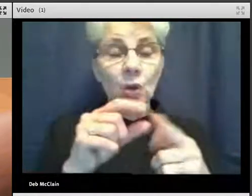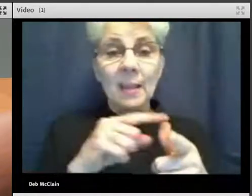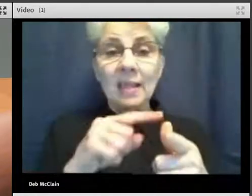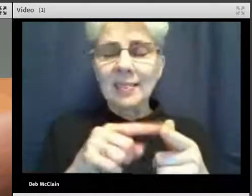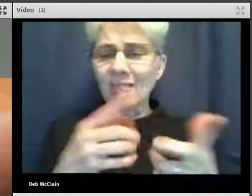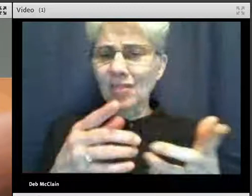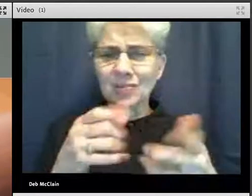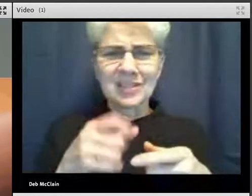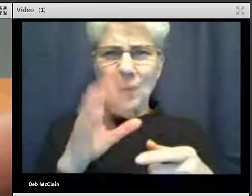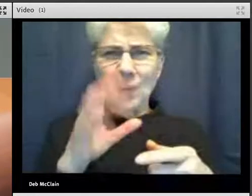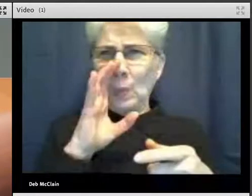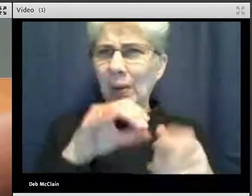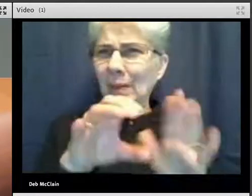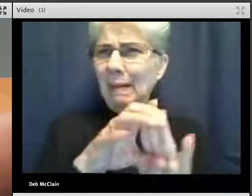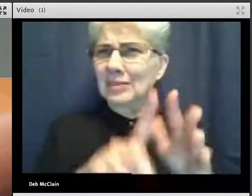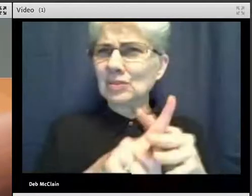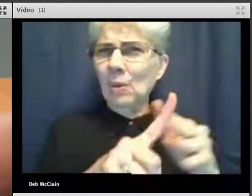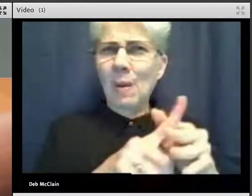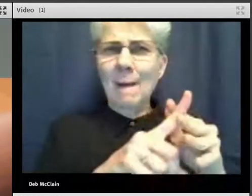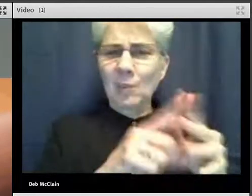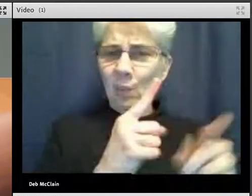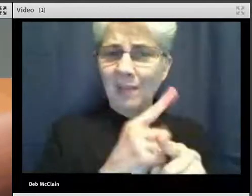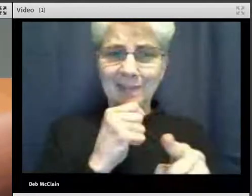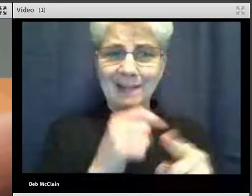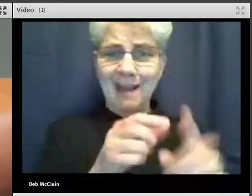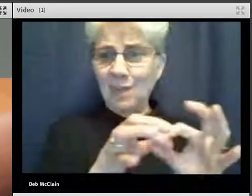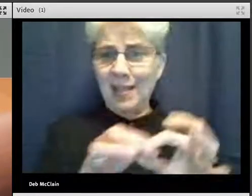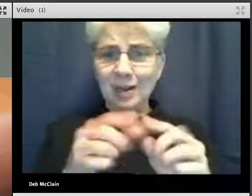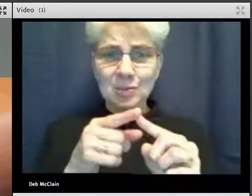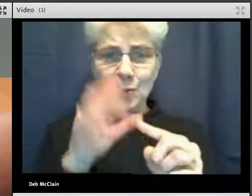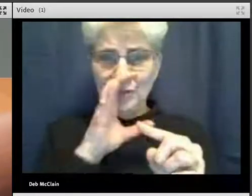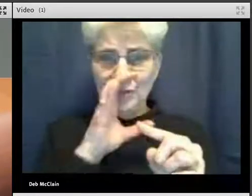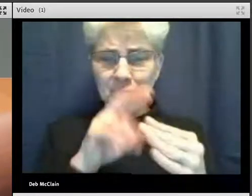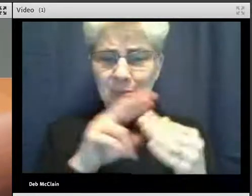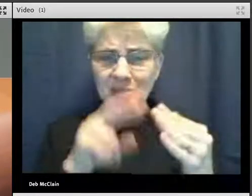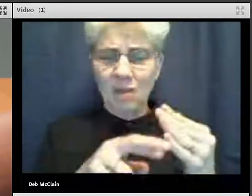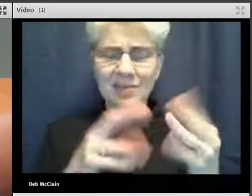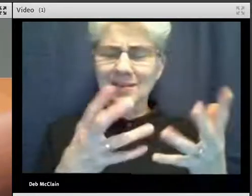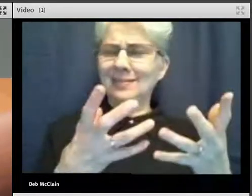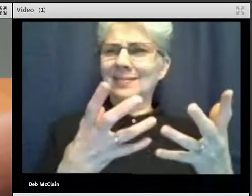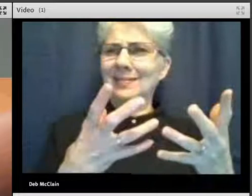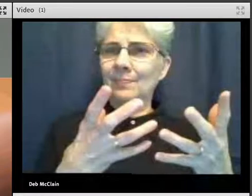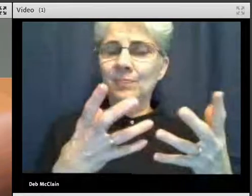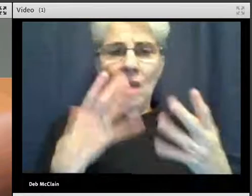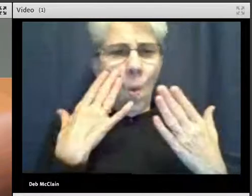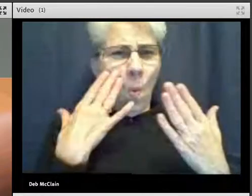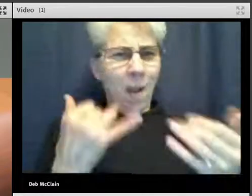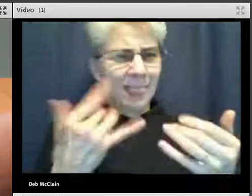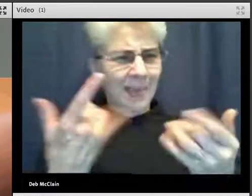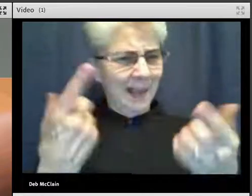And then there's just weird images that show up, right? They're not relevant to the search results. And why is that?